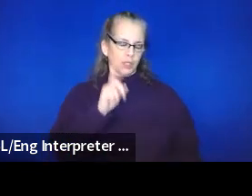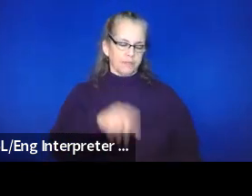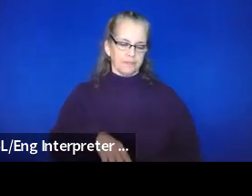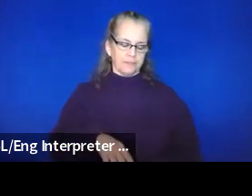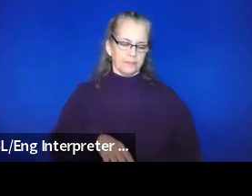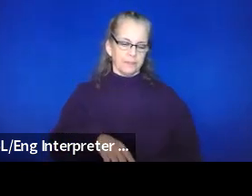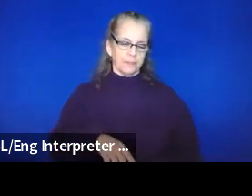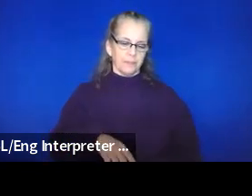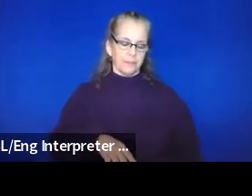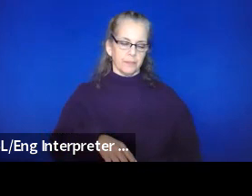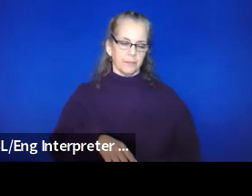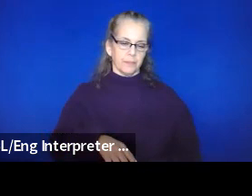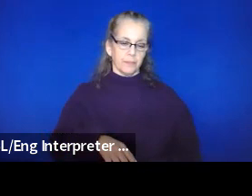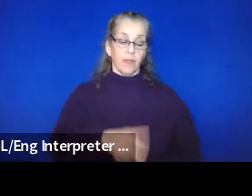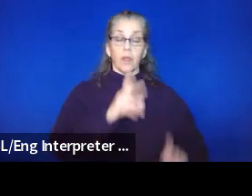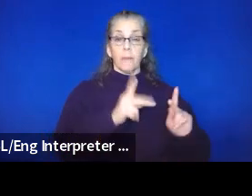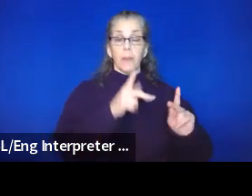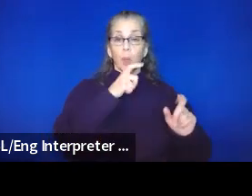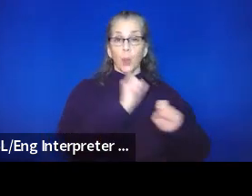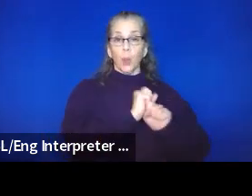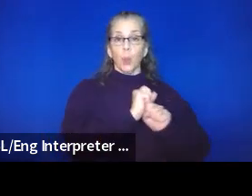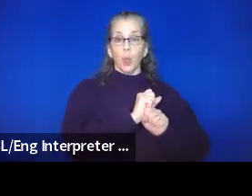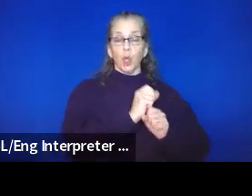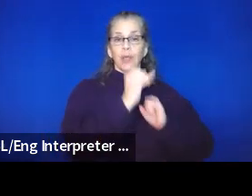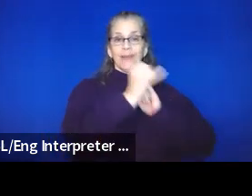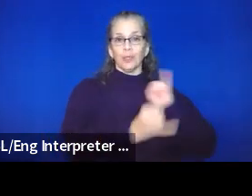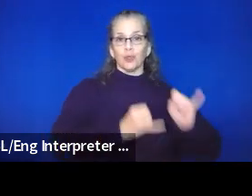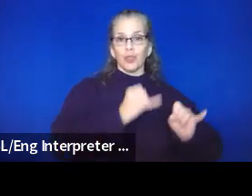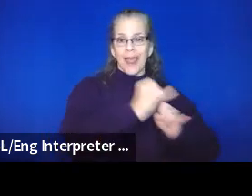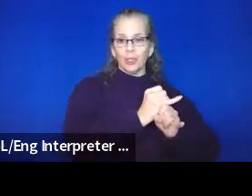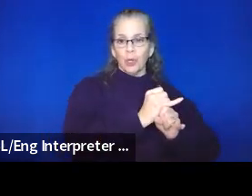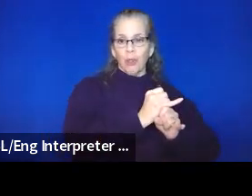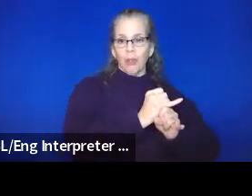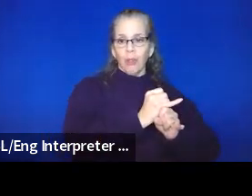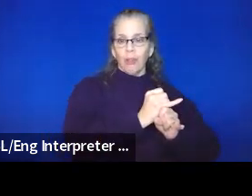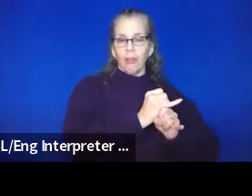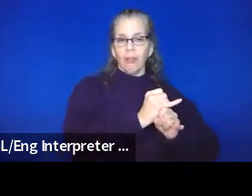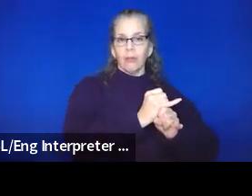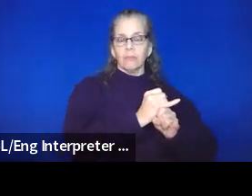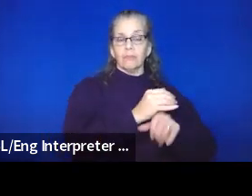that work with, you know, international colleagues where, you know, English may not have been